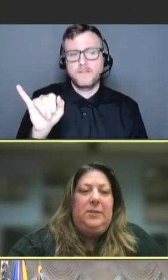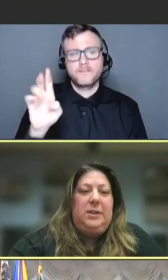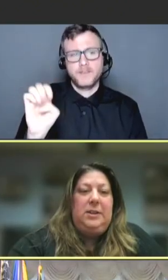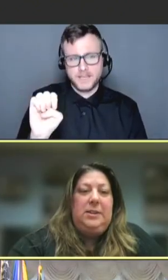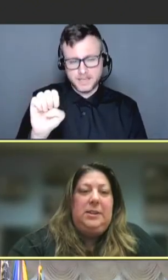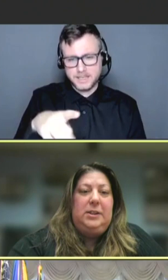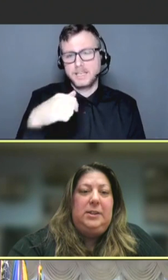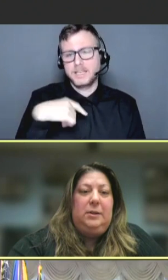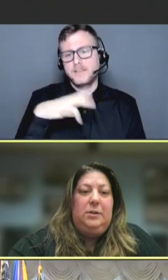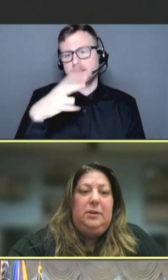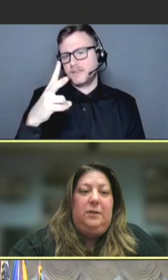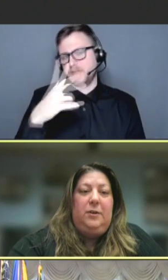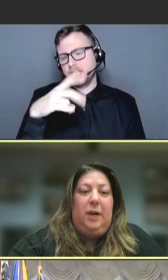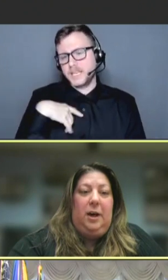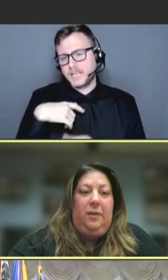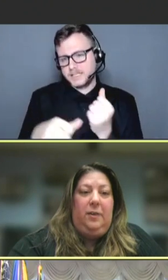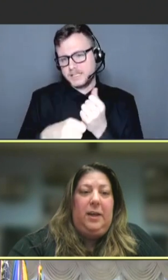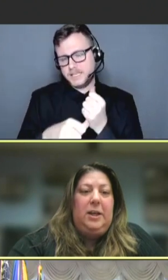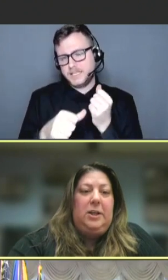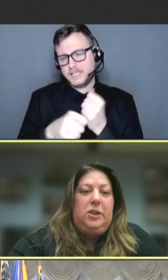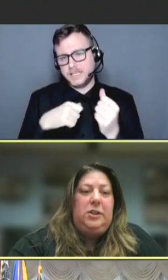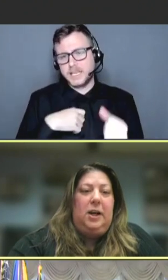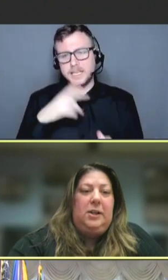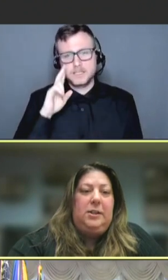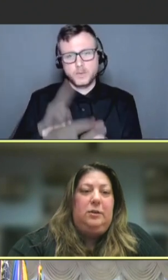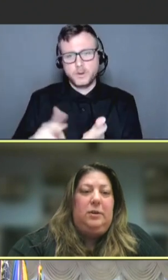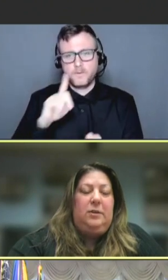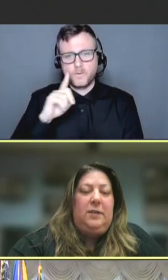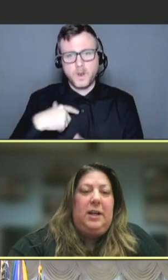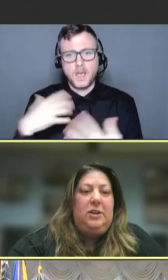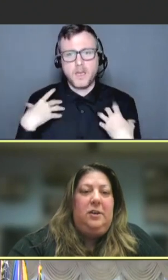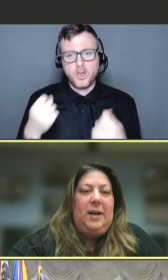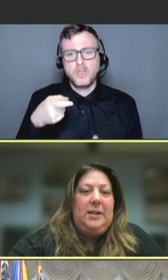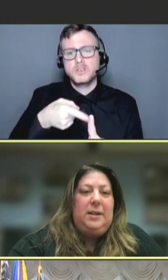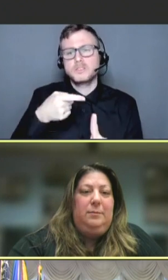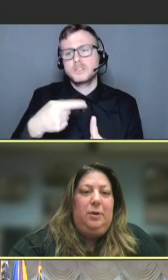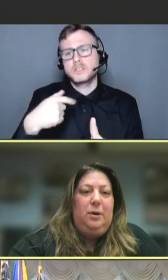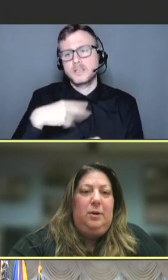17th Assistant Secretary for Health. She's also the director of the National Vaccine Program.